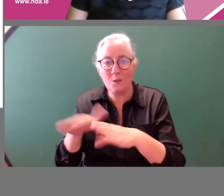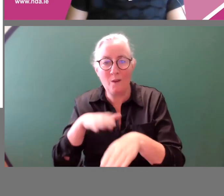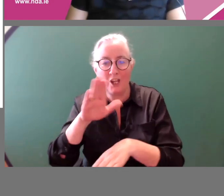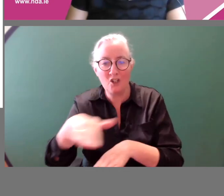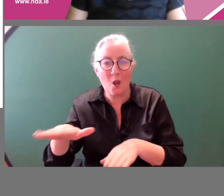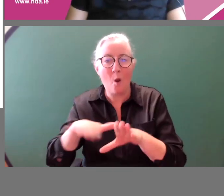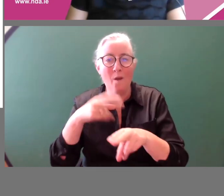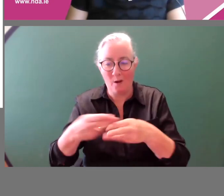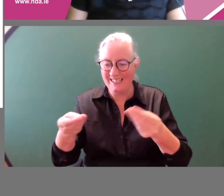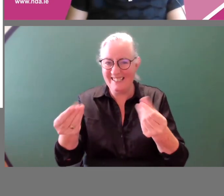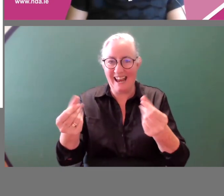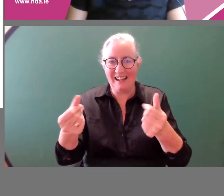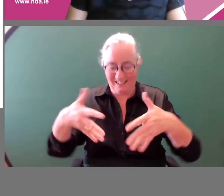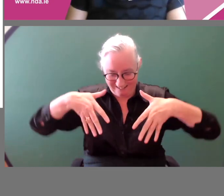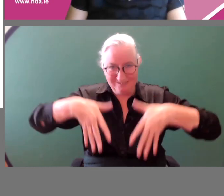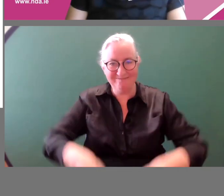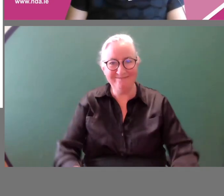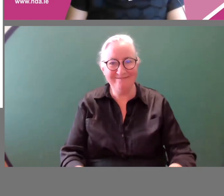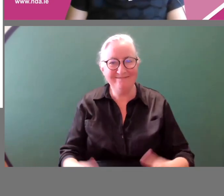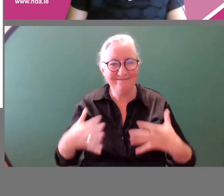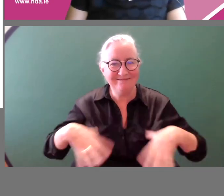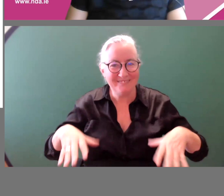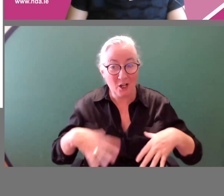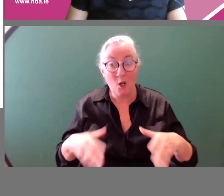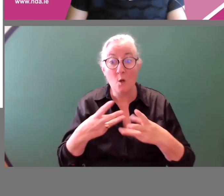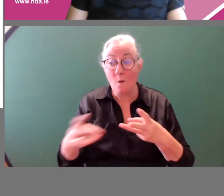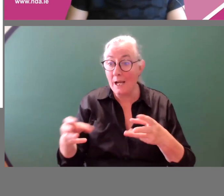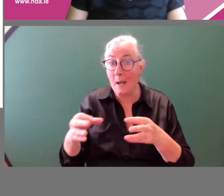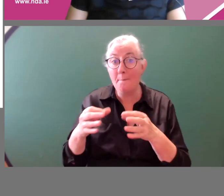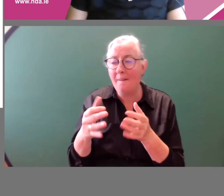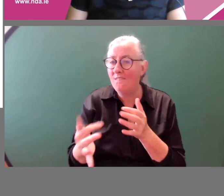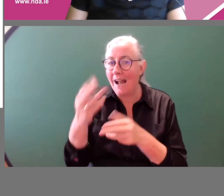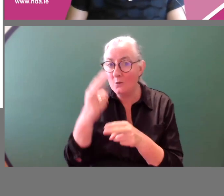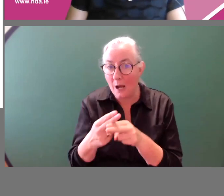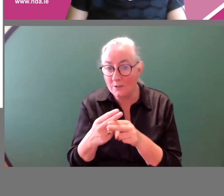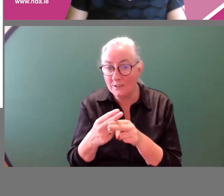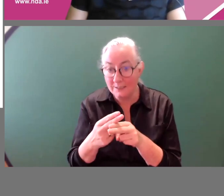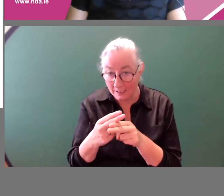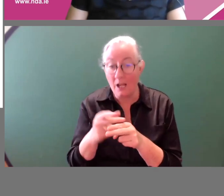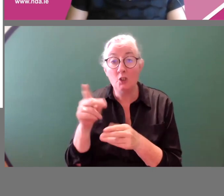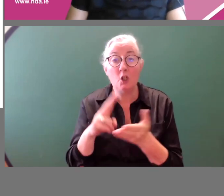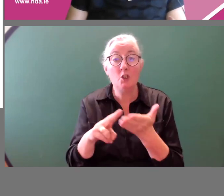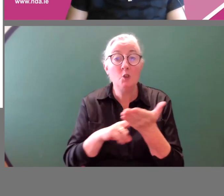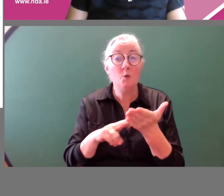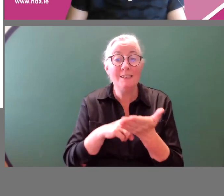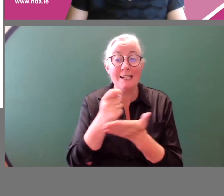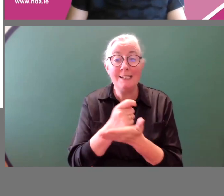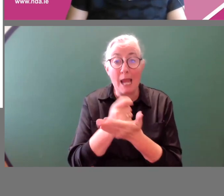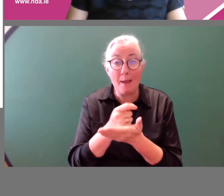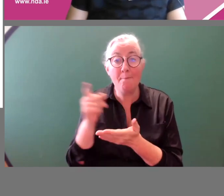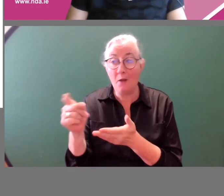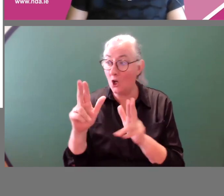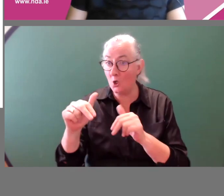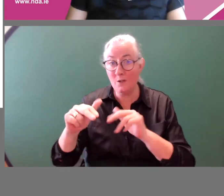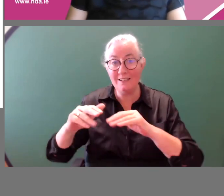their shoes and feet. So when they measured they found the dwell time overall increased